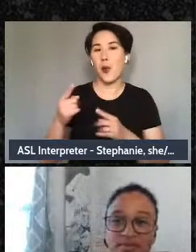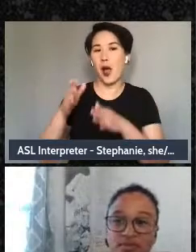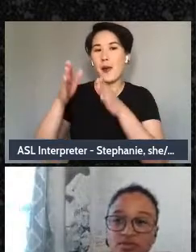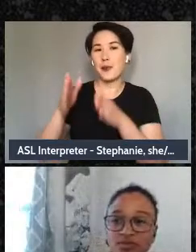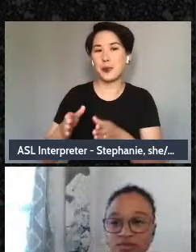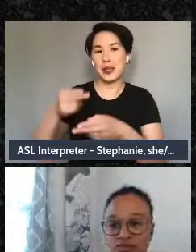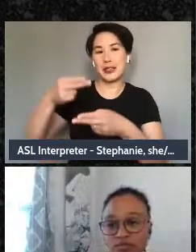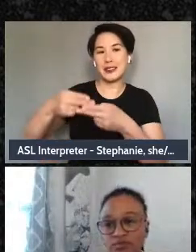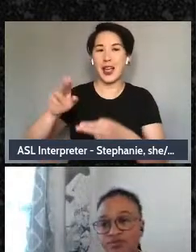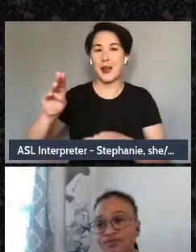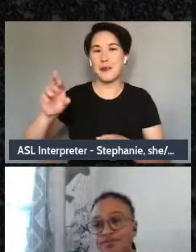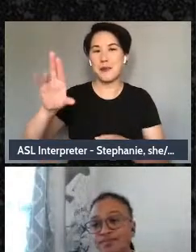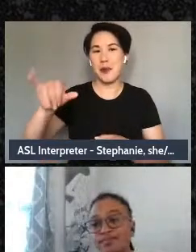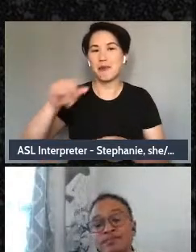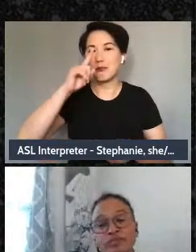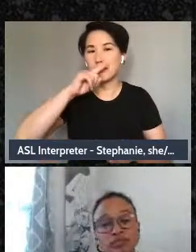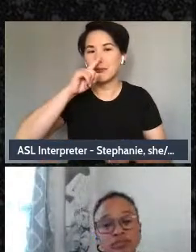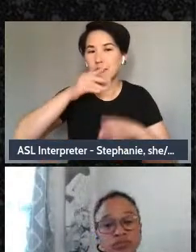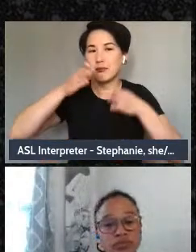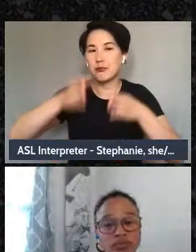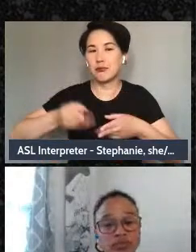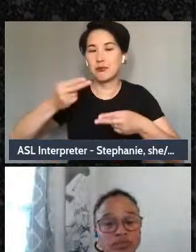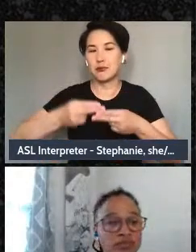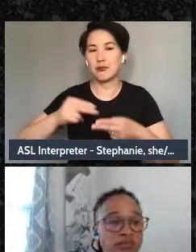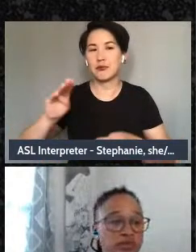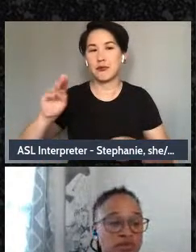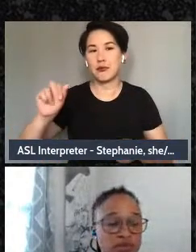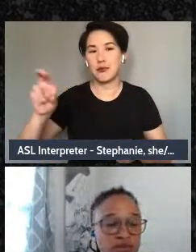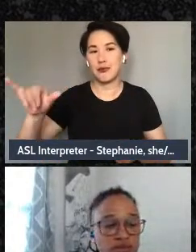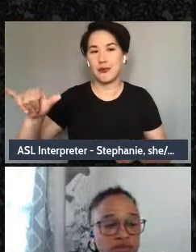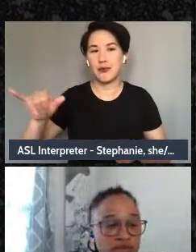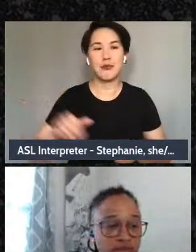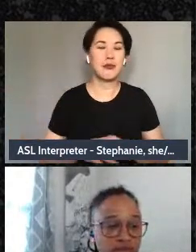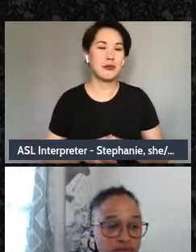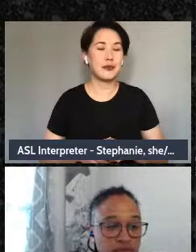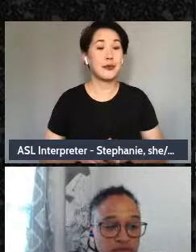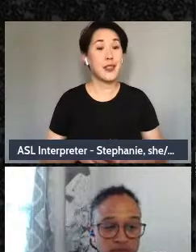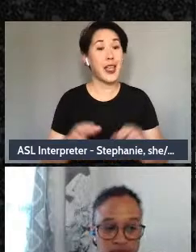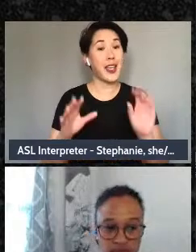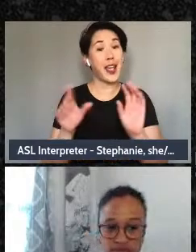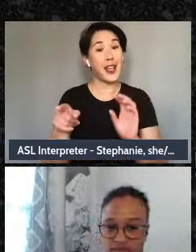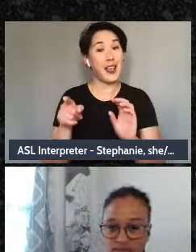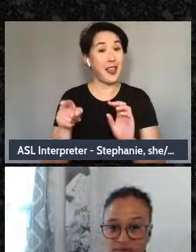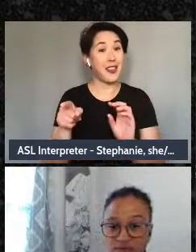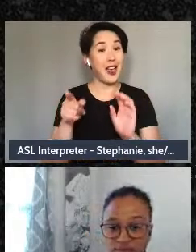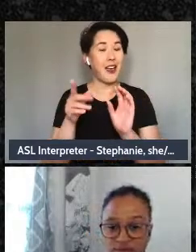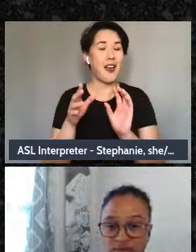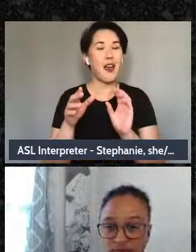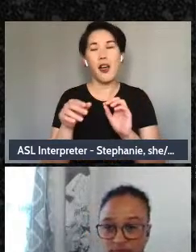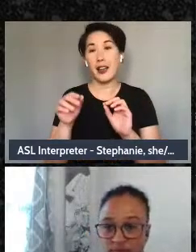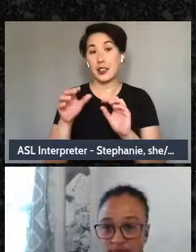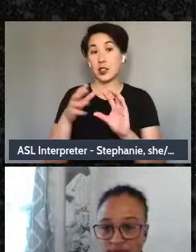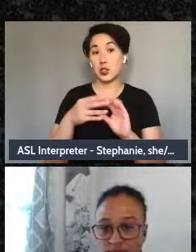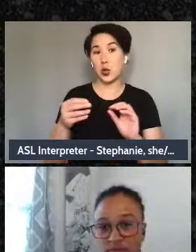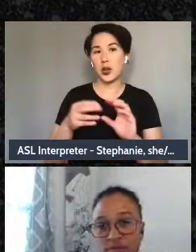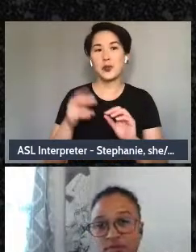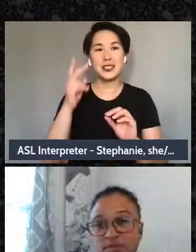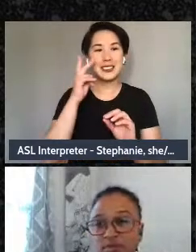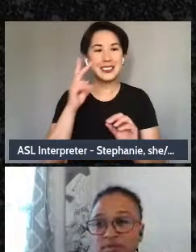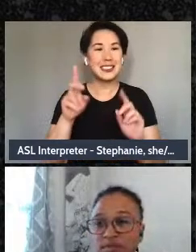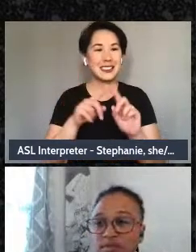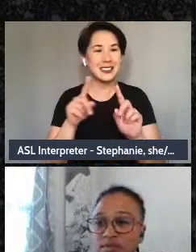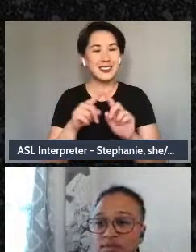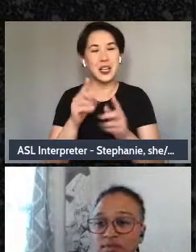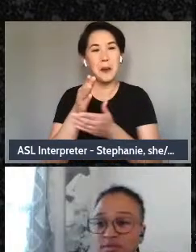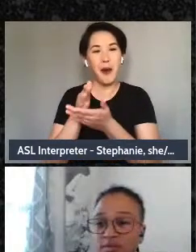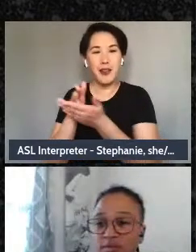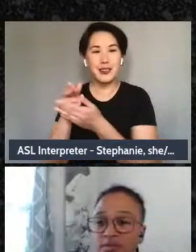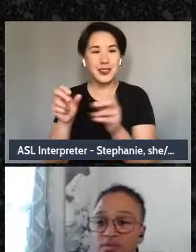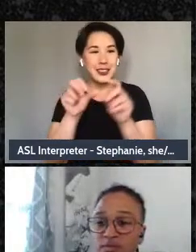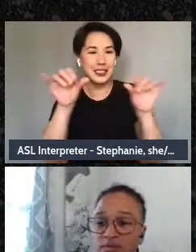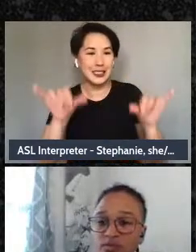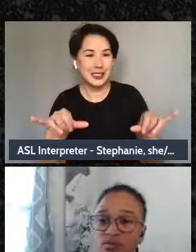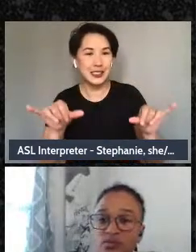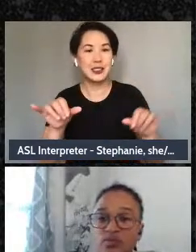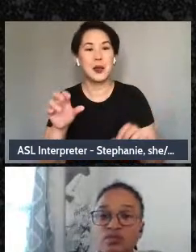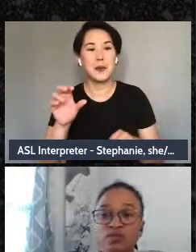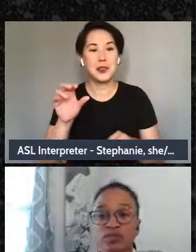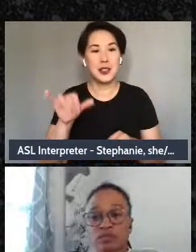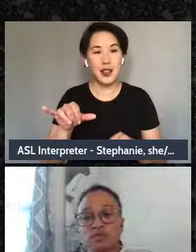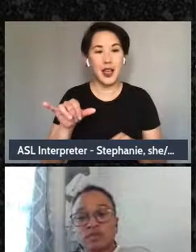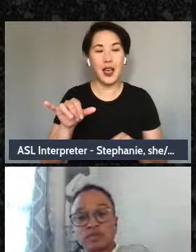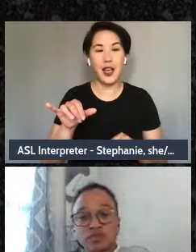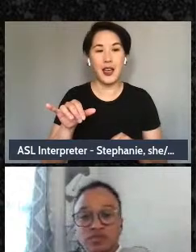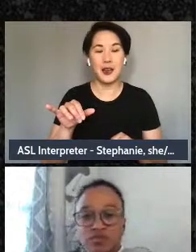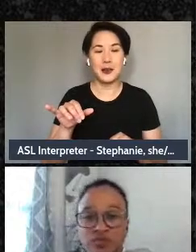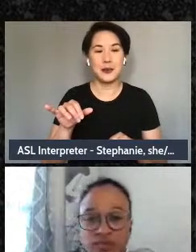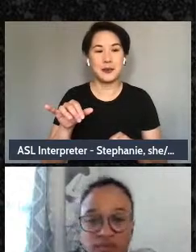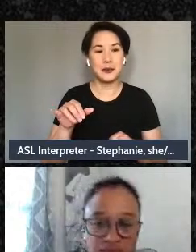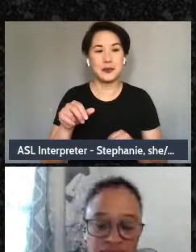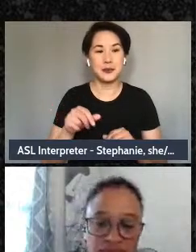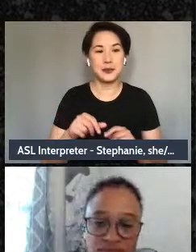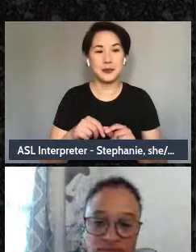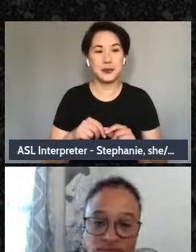in this story we're going to see a characteristic of systems that they - that these - the way that